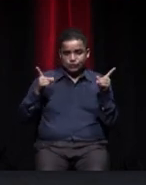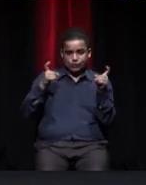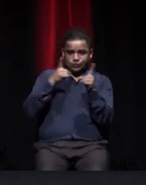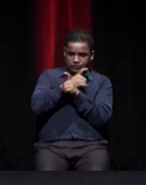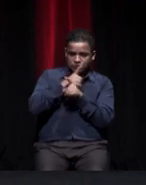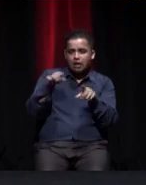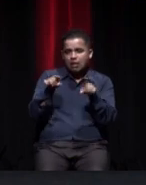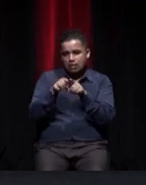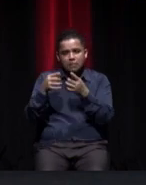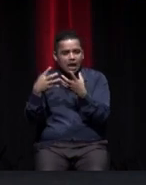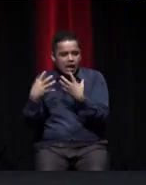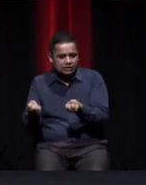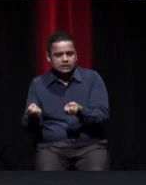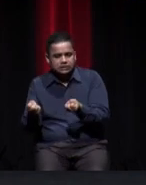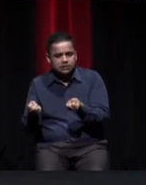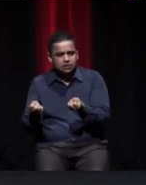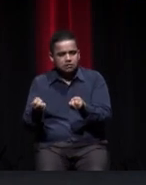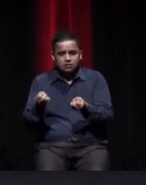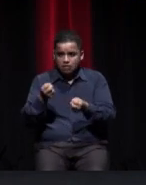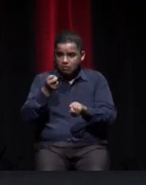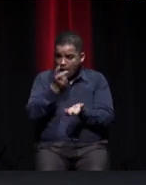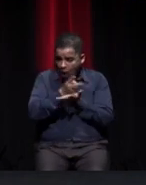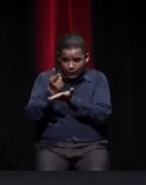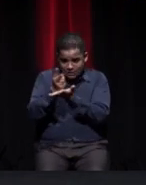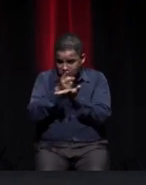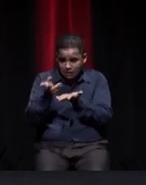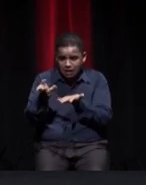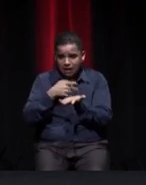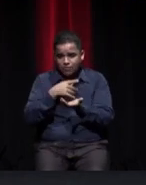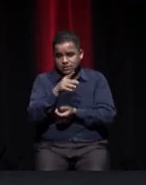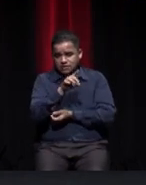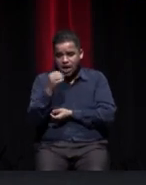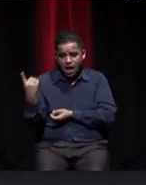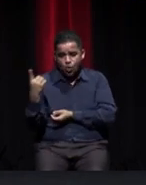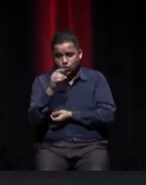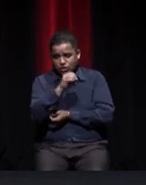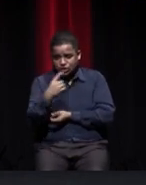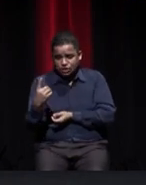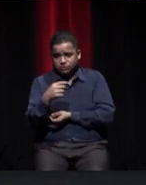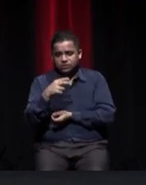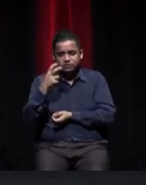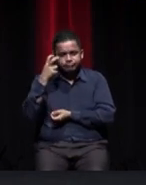at the same time, to these algorithms, to these artificial intelligences.